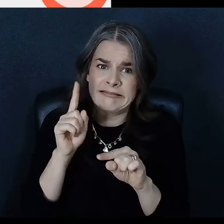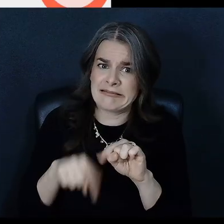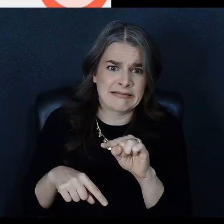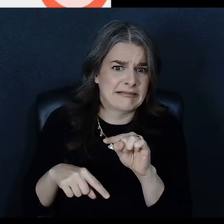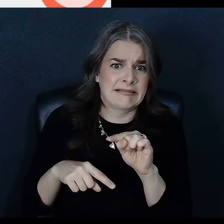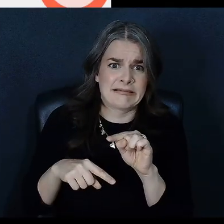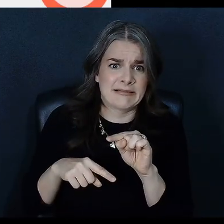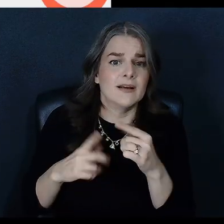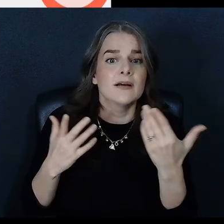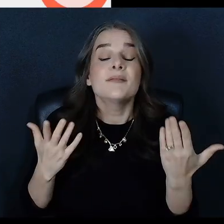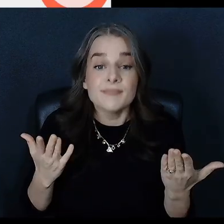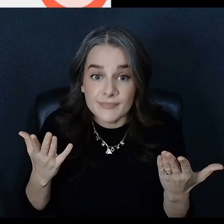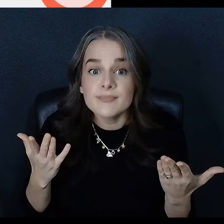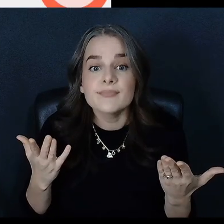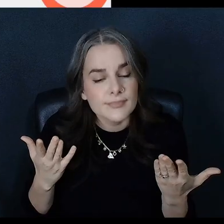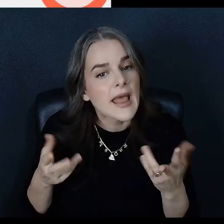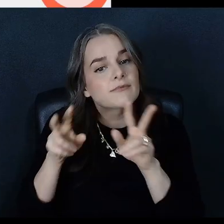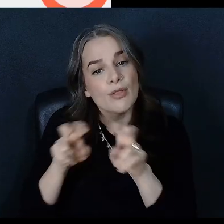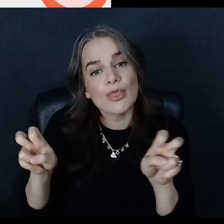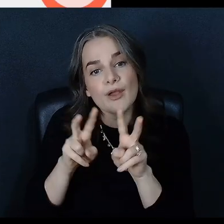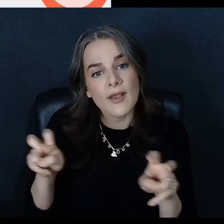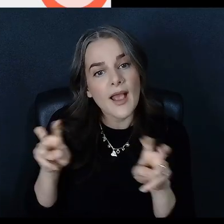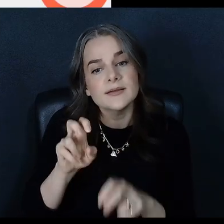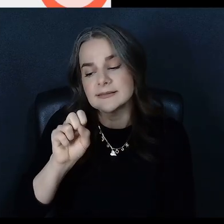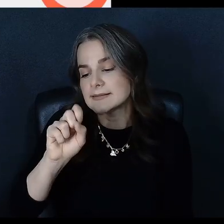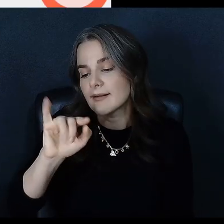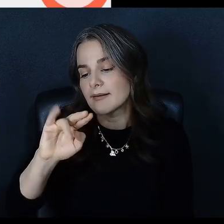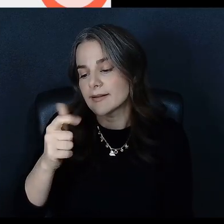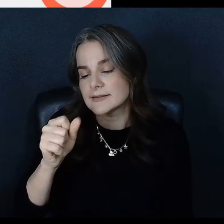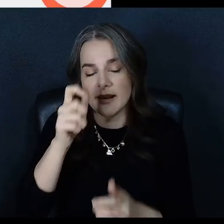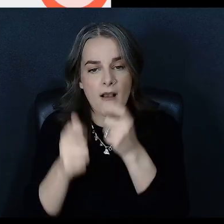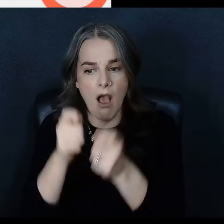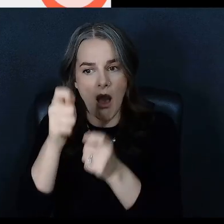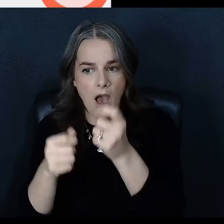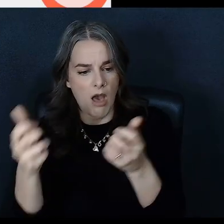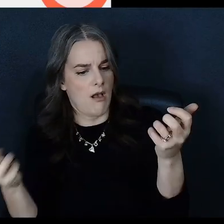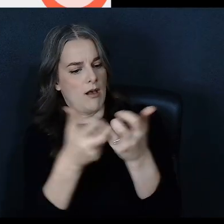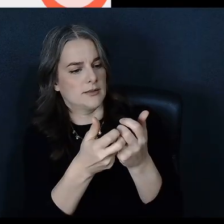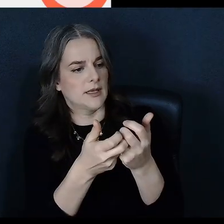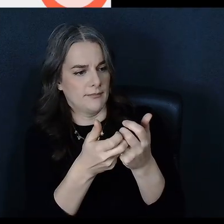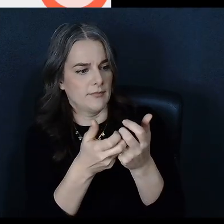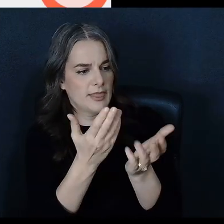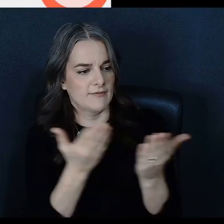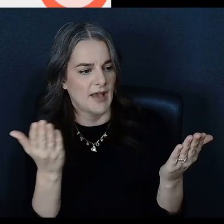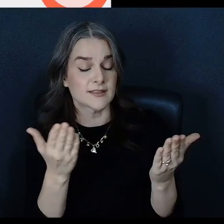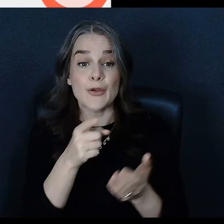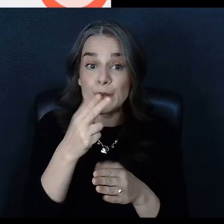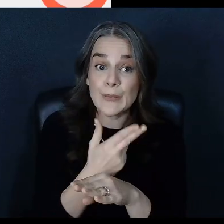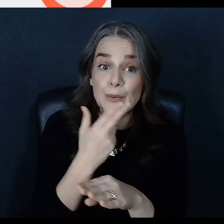Can we customize our device? And luckily, if you're using an iPhone or an iPad, part of your accessibility settings